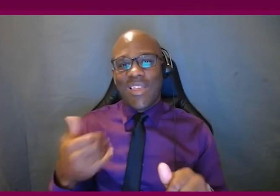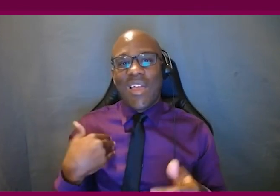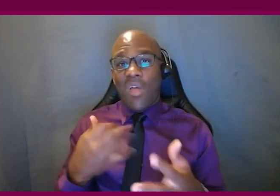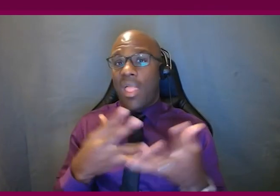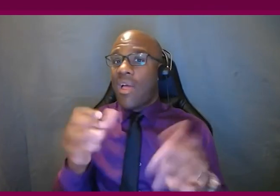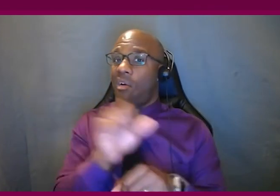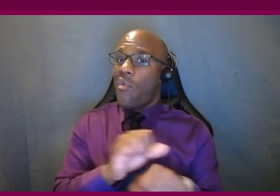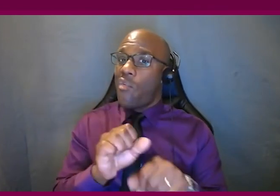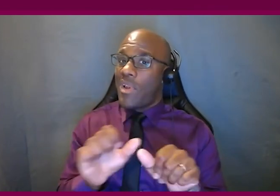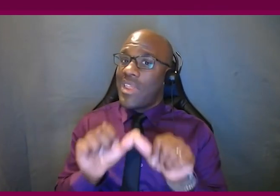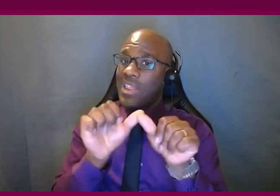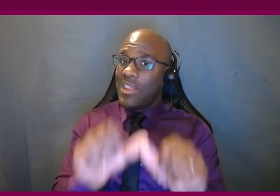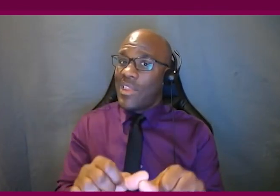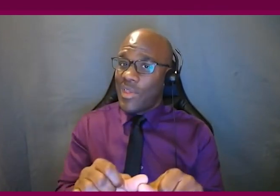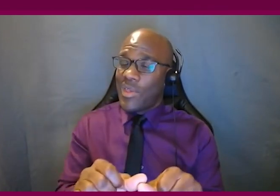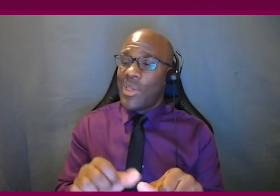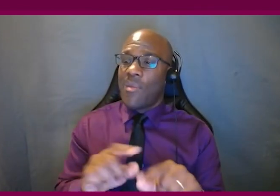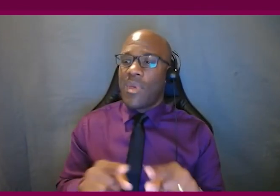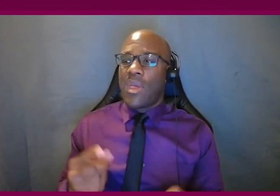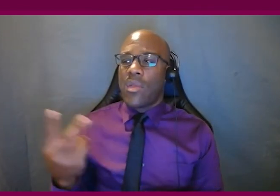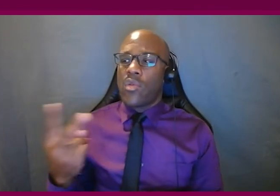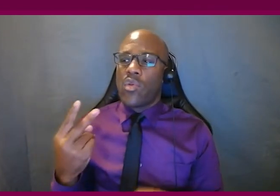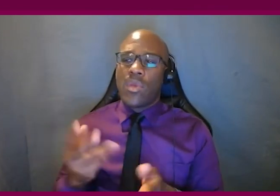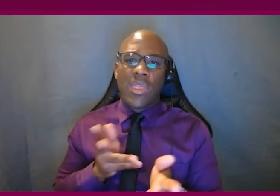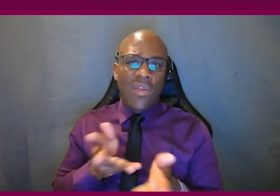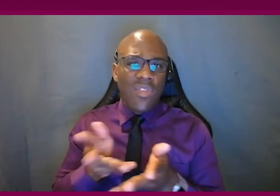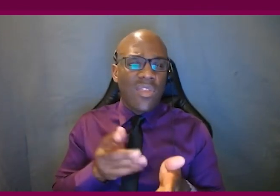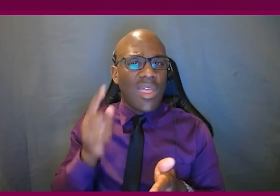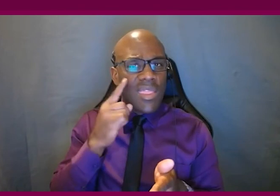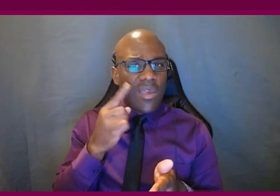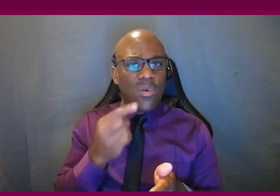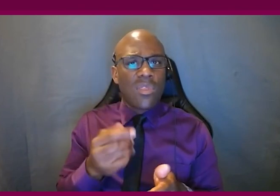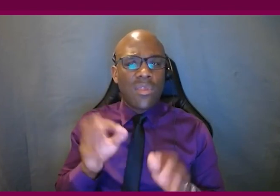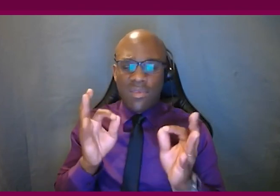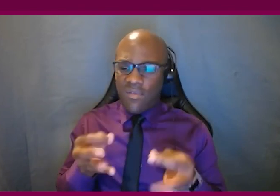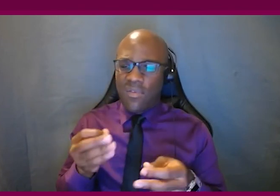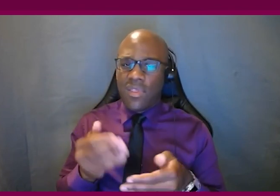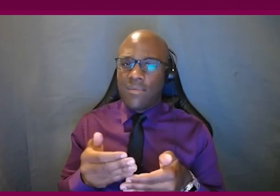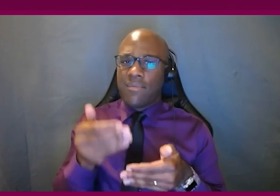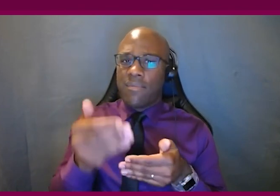justice and specifically within from a mental health standpoint and an arts therapy standpoint.